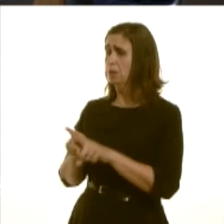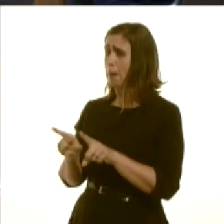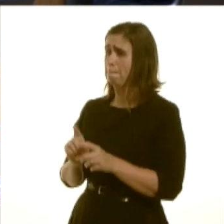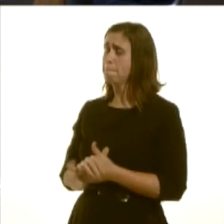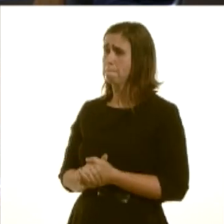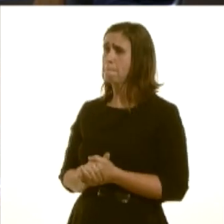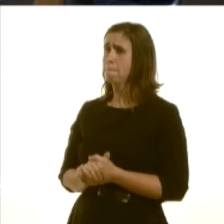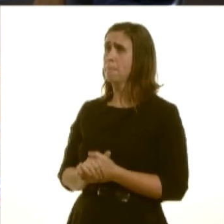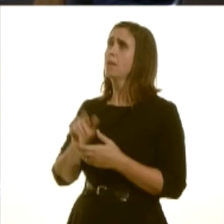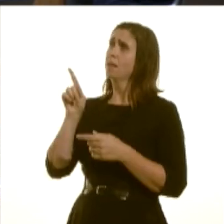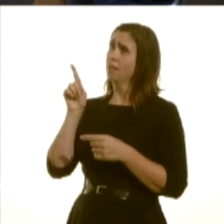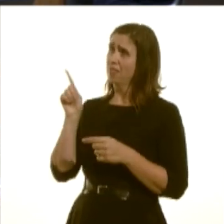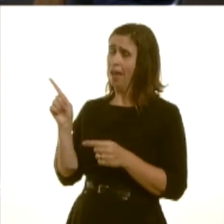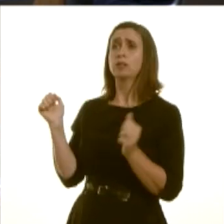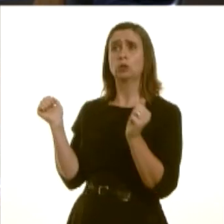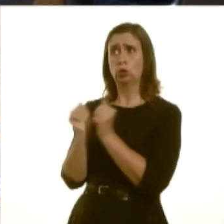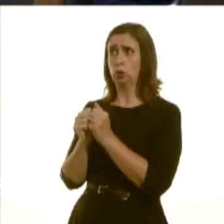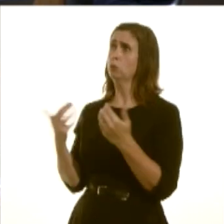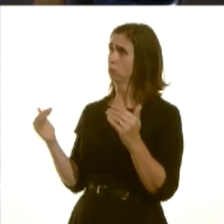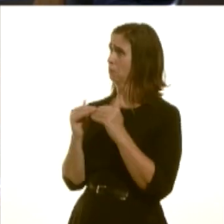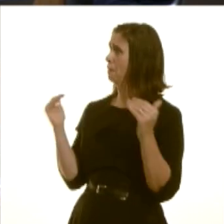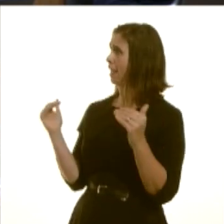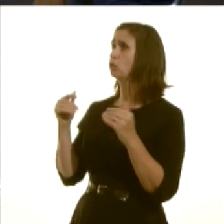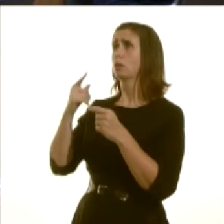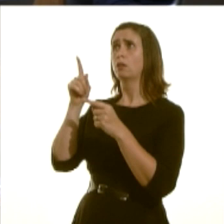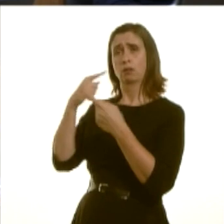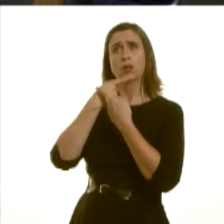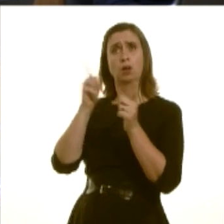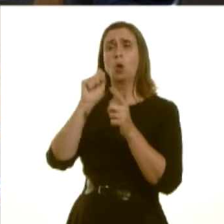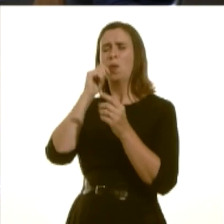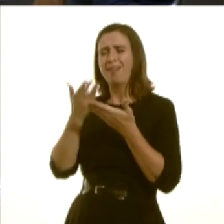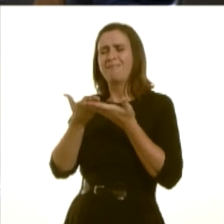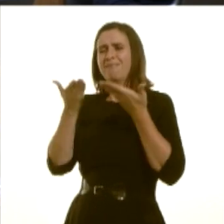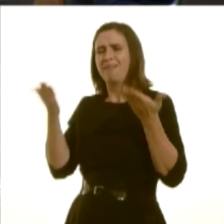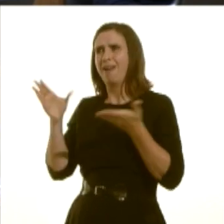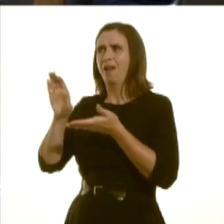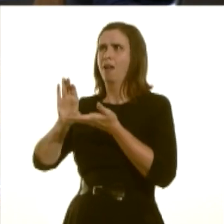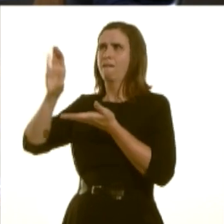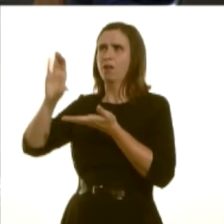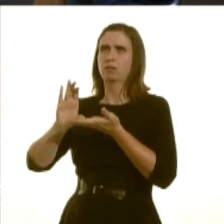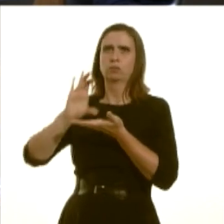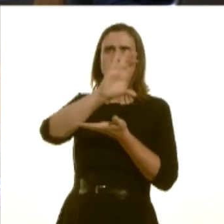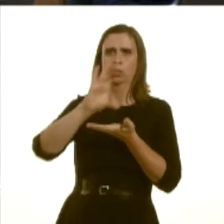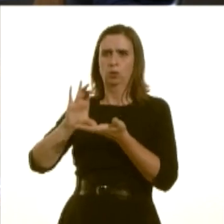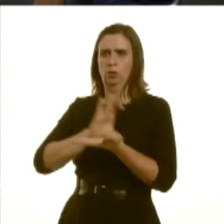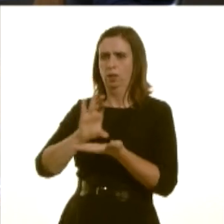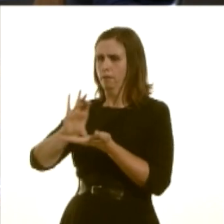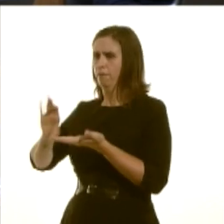with the declaration that was made that there will be an equitable distribution of resources across the four nations. That is exactly what we want to see, as a party.